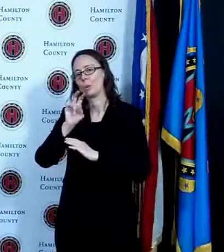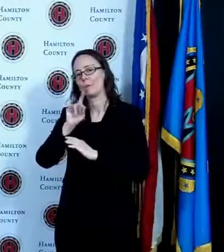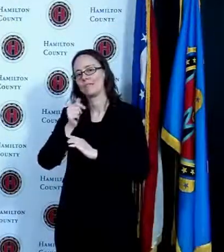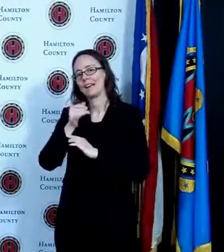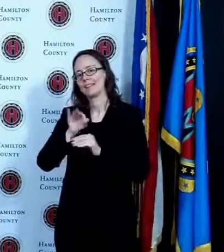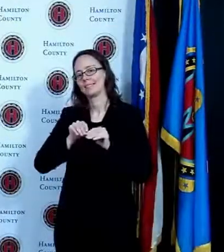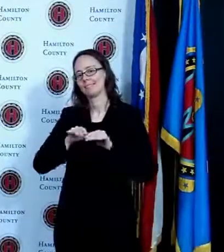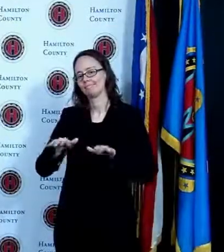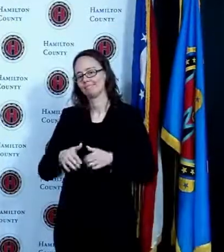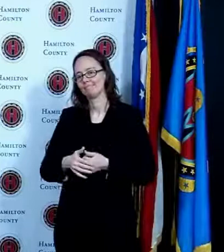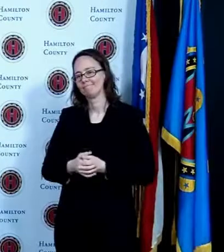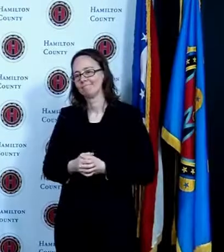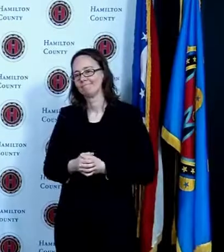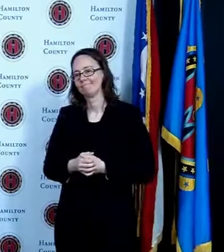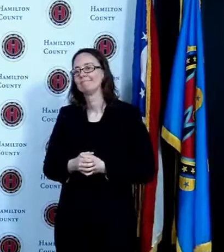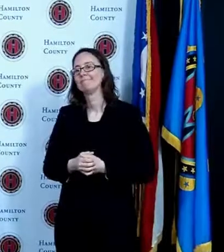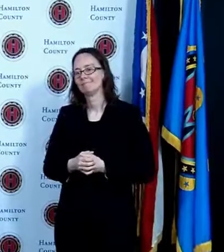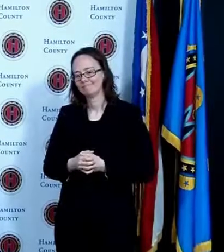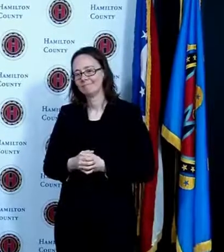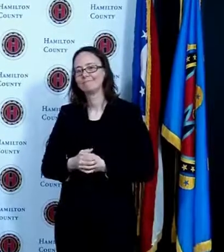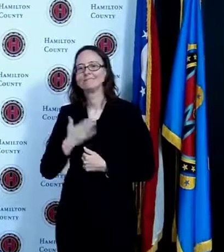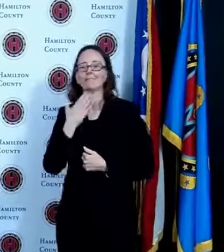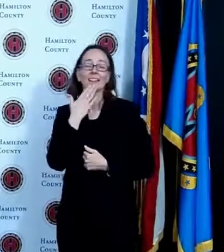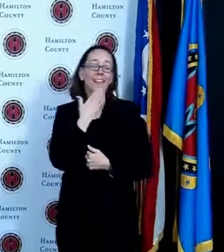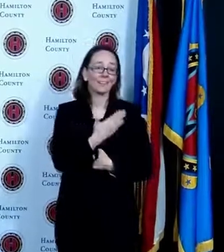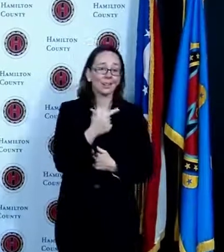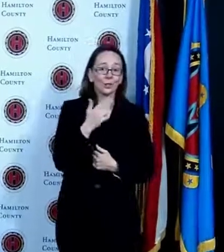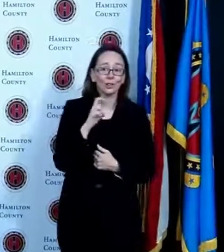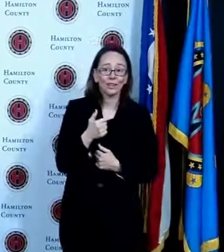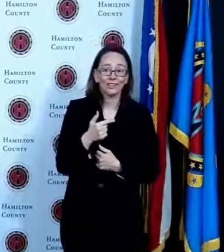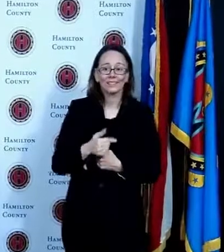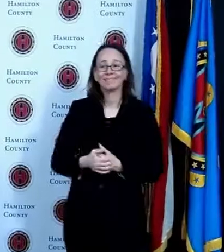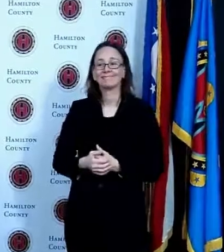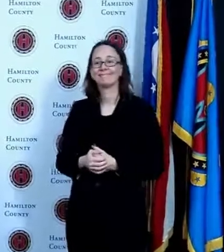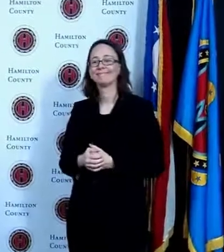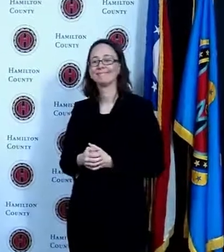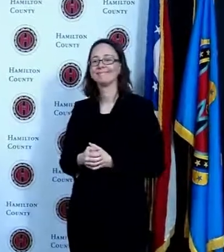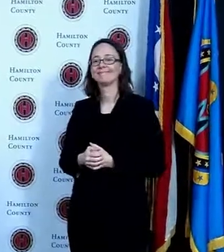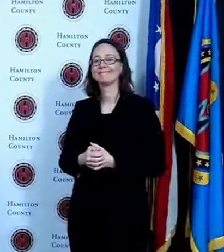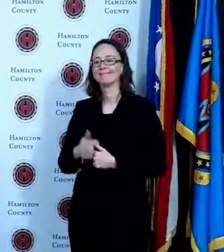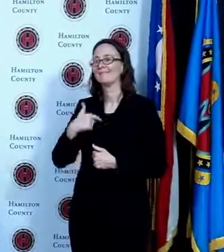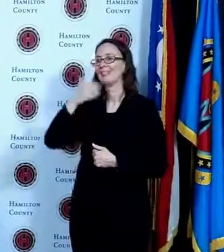thanks Greg one thing I neglected to mention when I was giving the numbers I